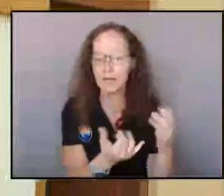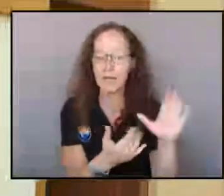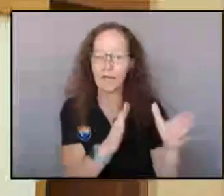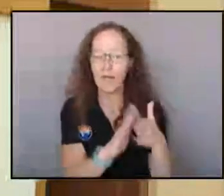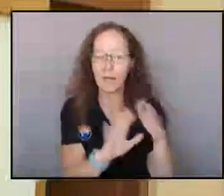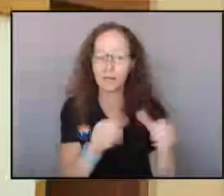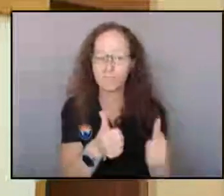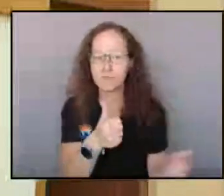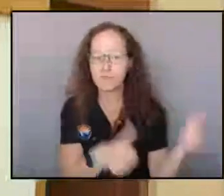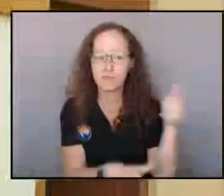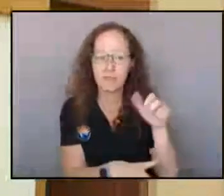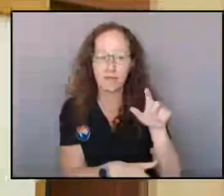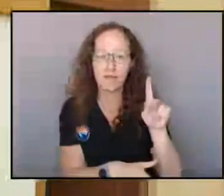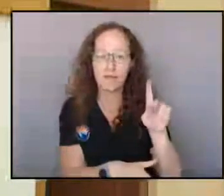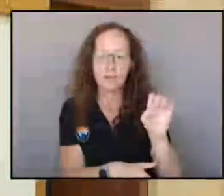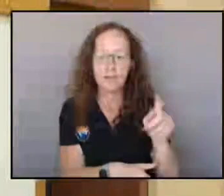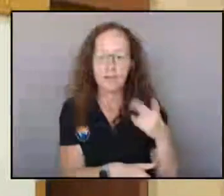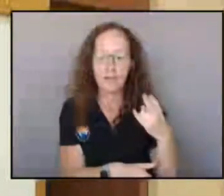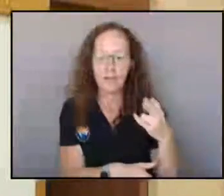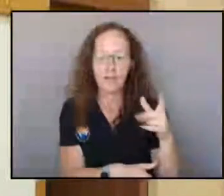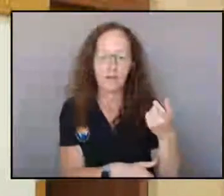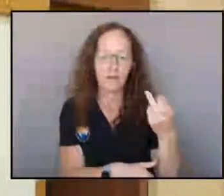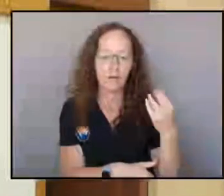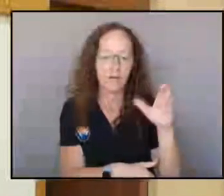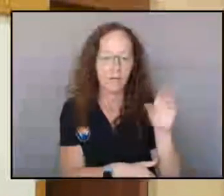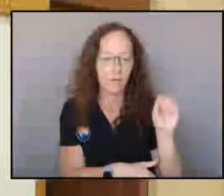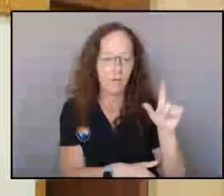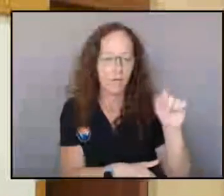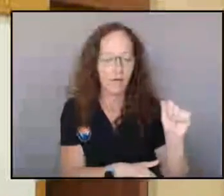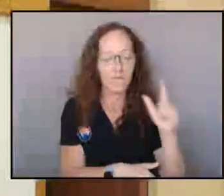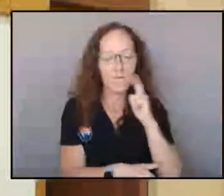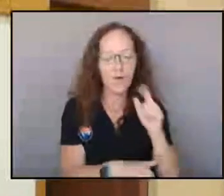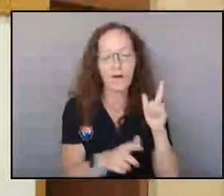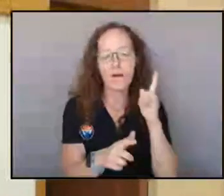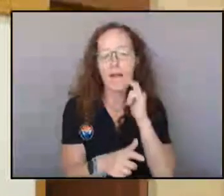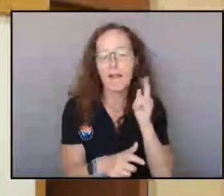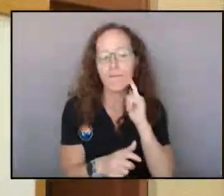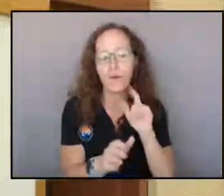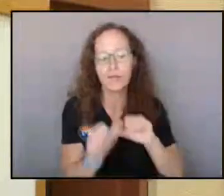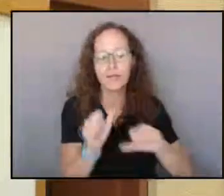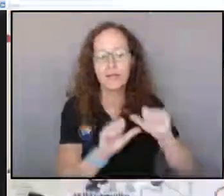CALIFORNIA INTERAGENCY INCIDENT MANAGEMENT TEAM 2.